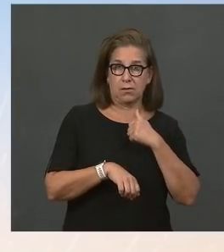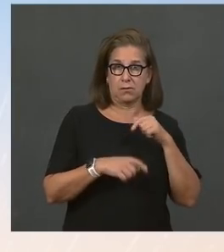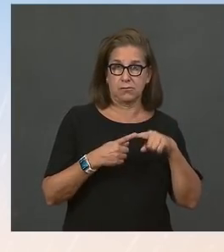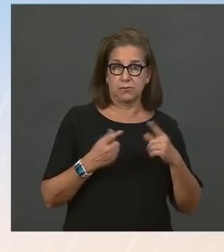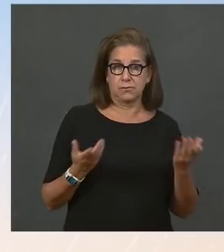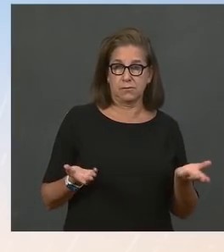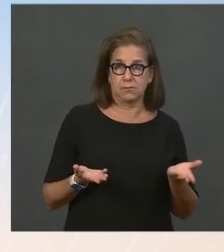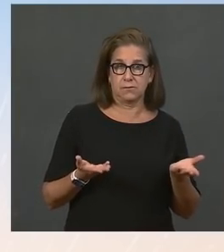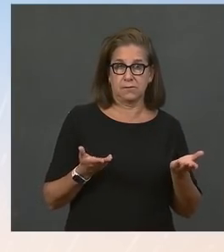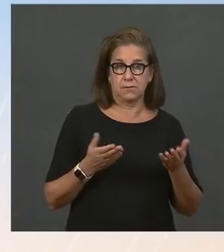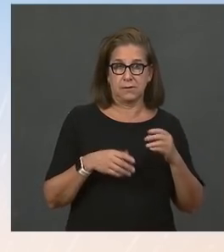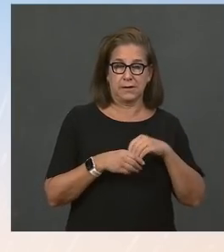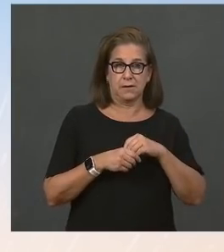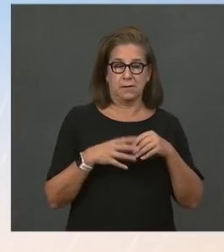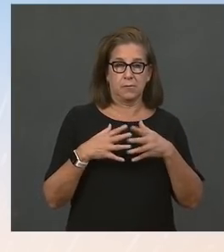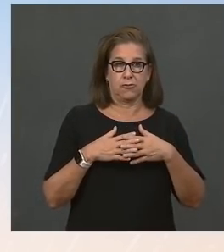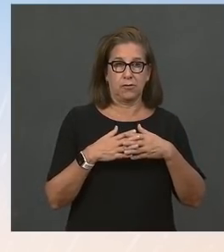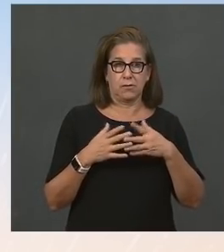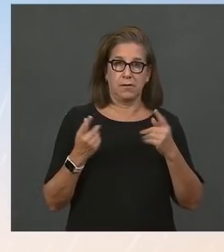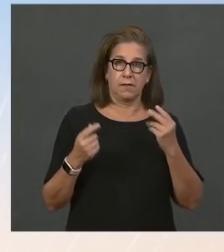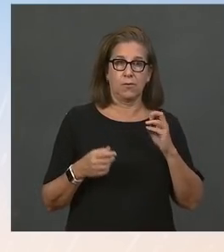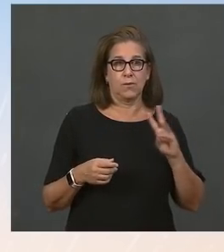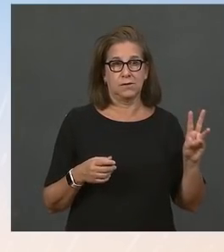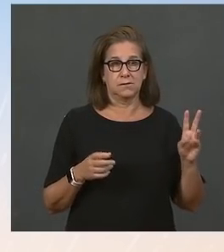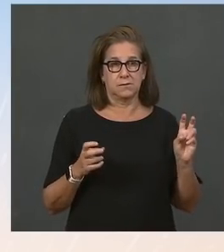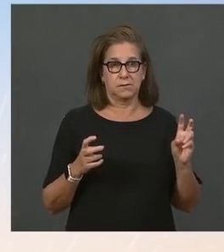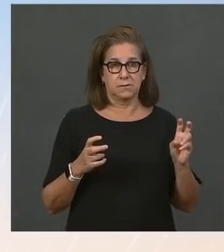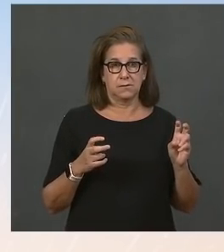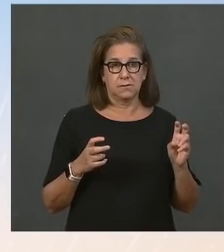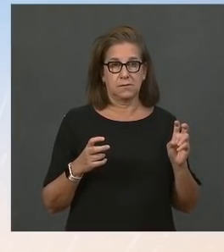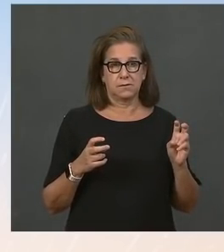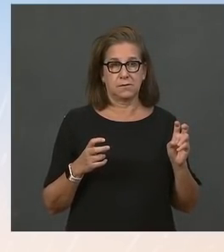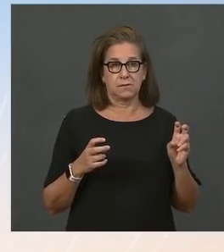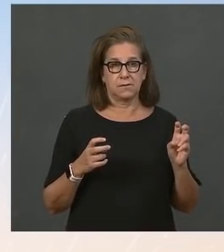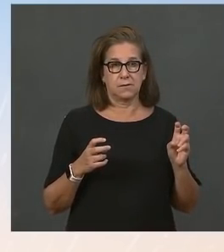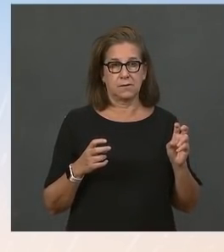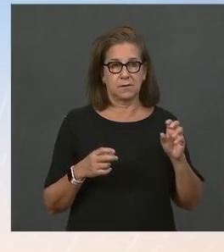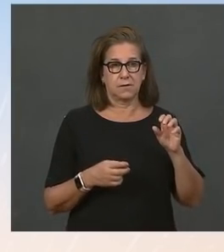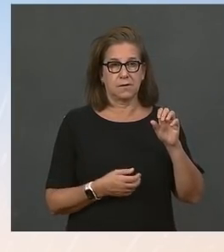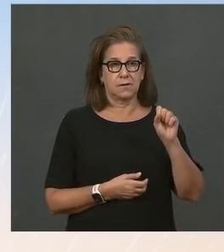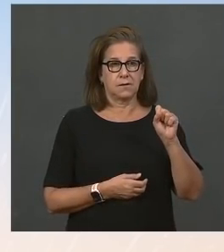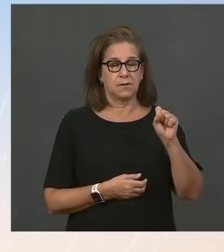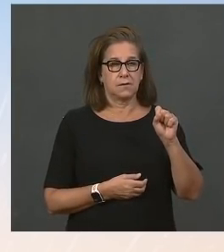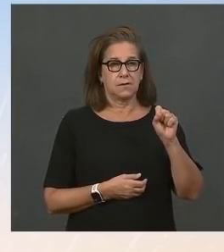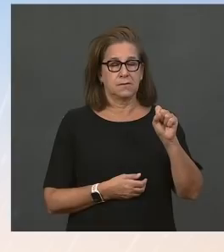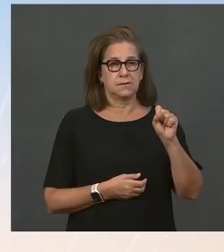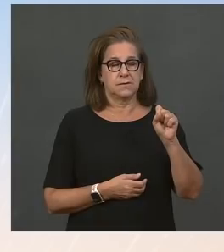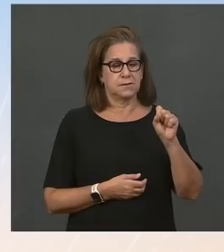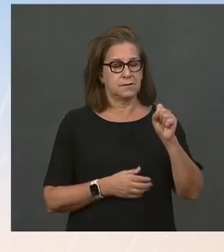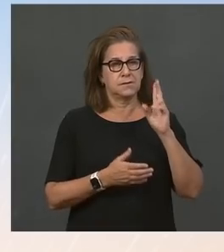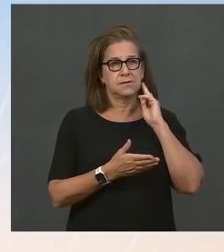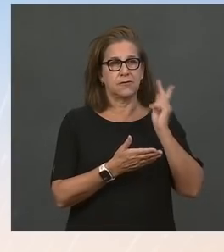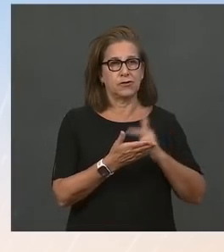I would also note that Secretary Austin also spoke to this earlier today, and he said -- as the Secretary of Defense, of course --